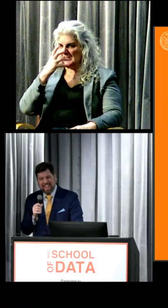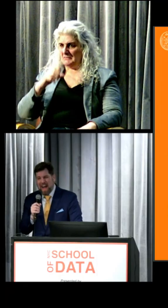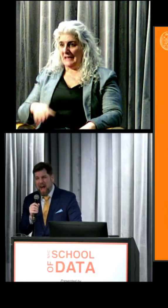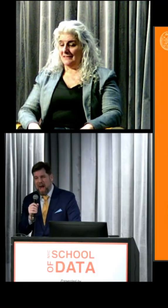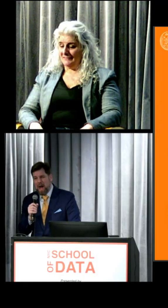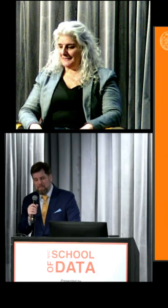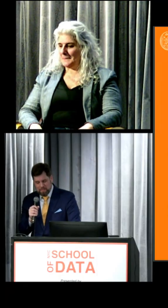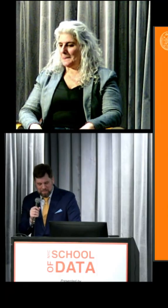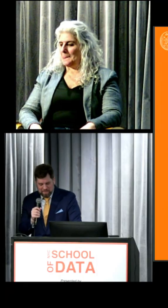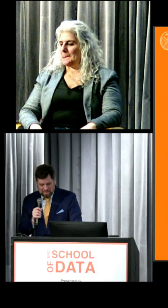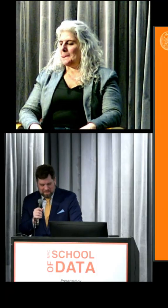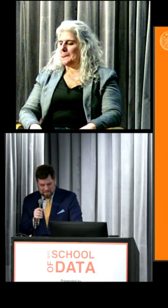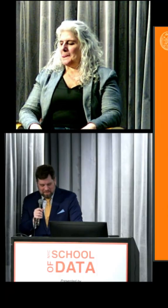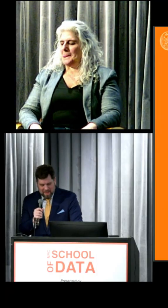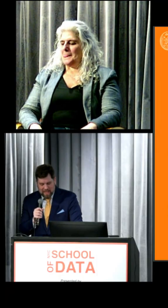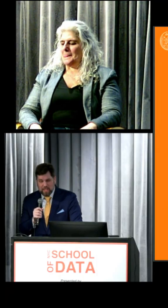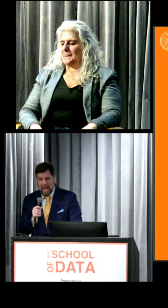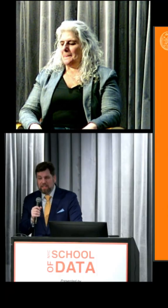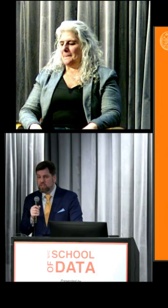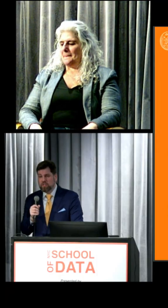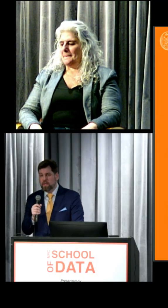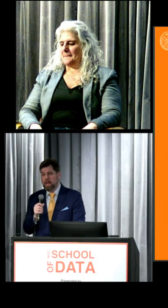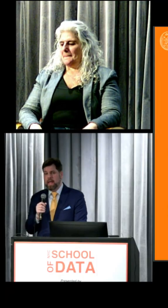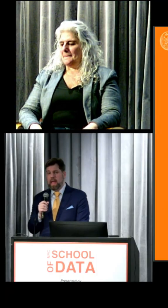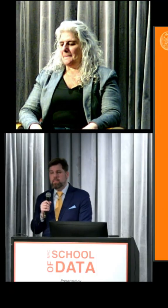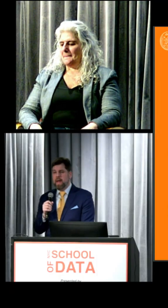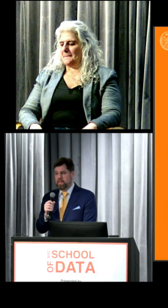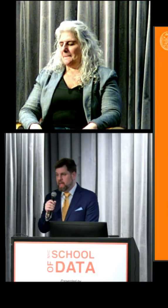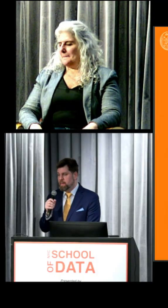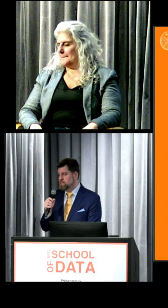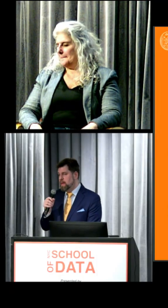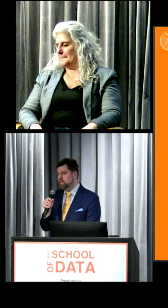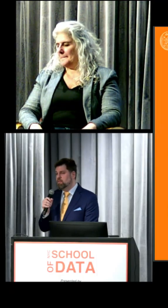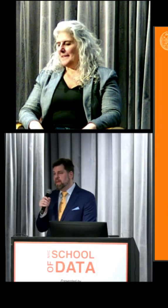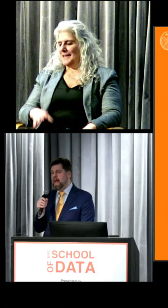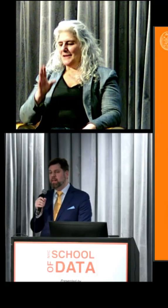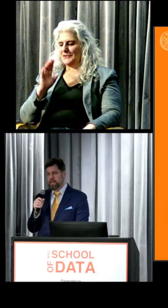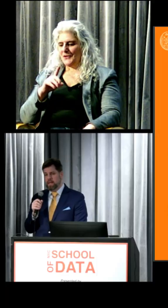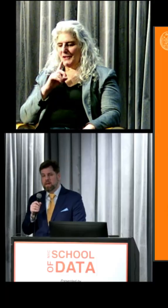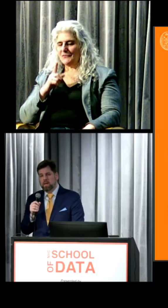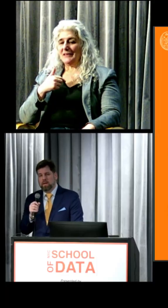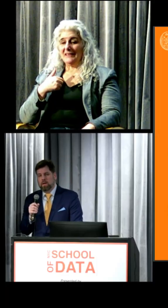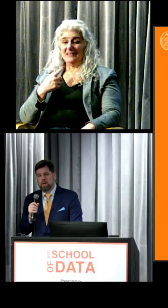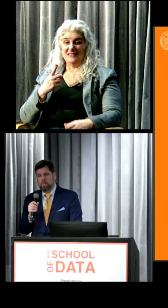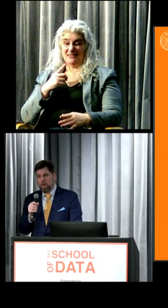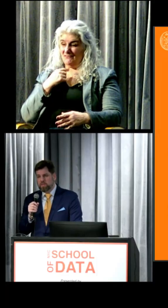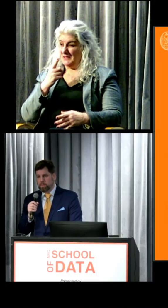Next, I had already done this really great prototyping pilot phase, but even still not